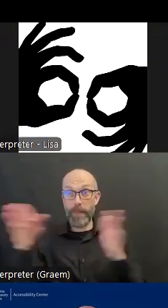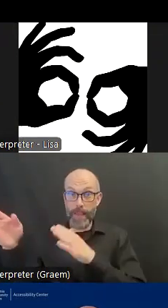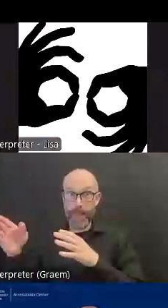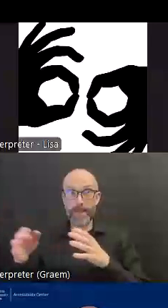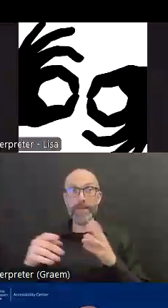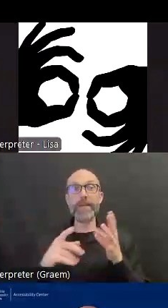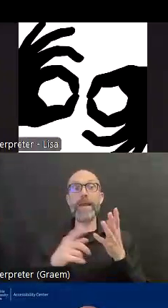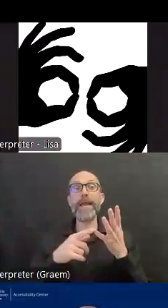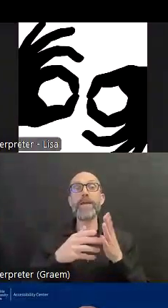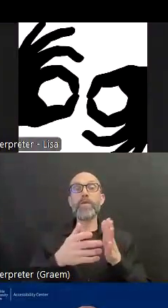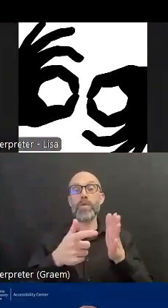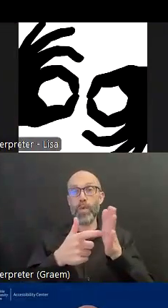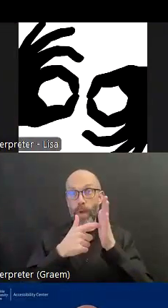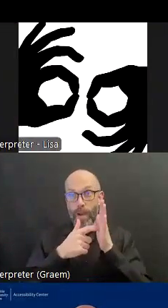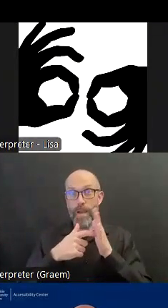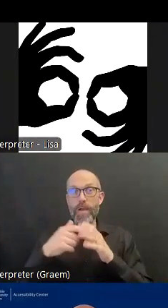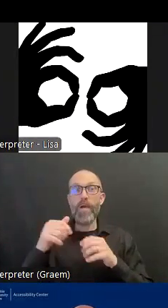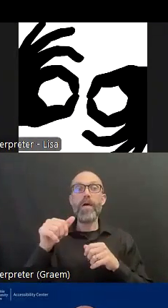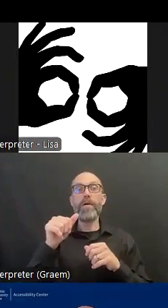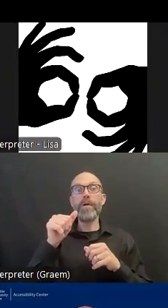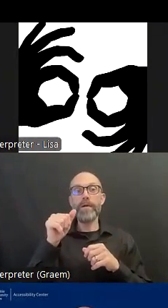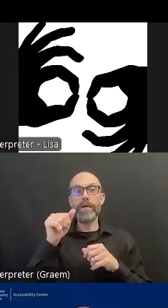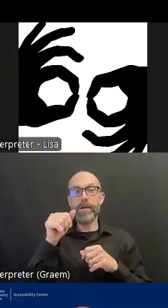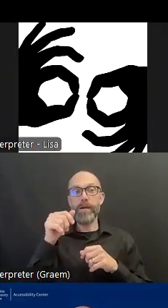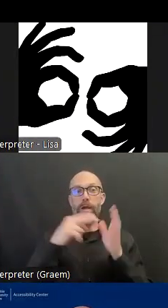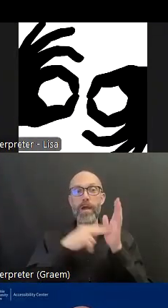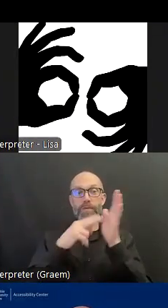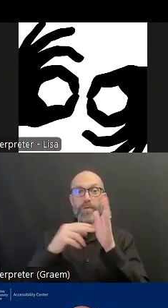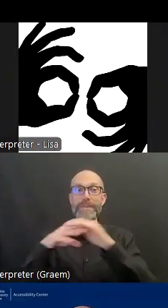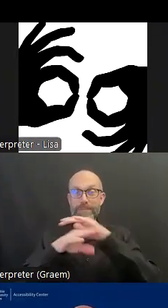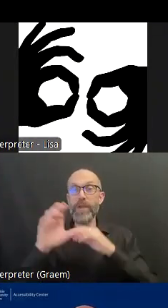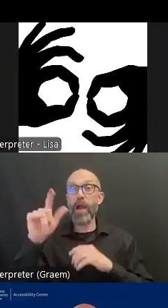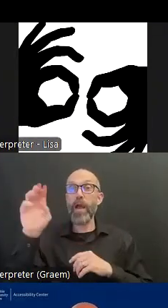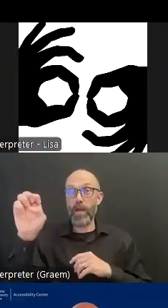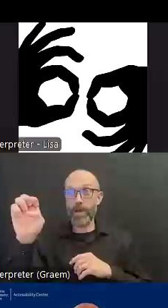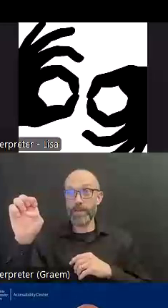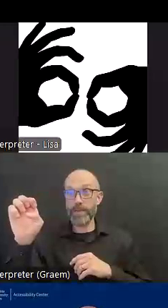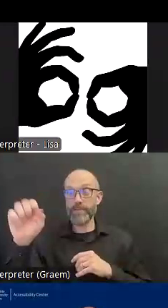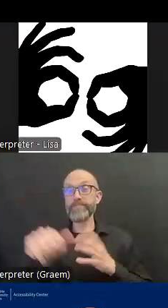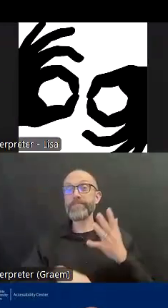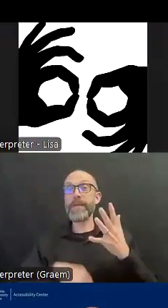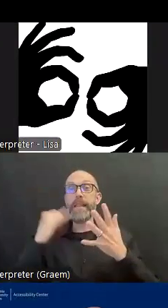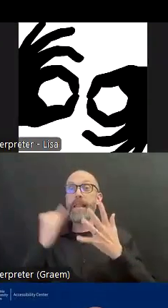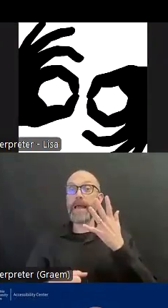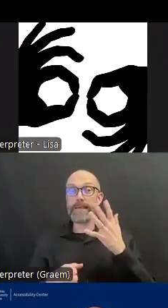included in the PO or contract. And lastly, we're going to work with the vendor to have them commit to what's known